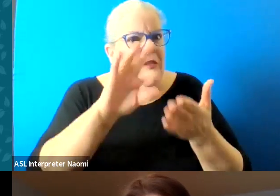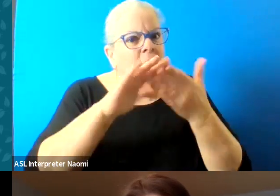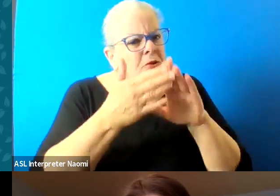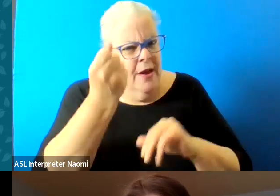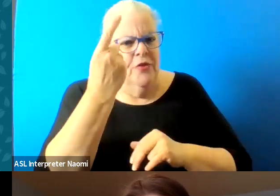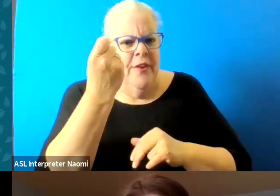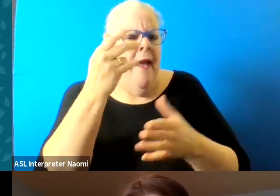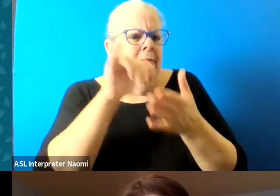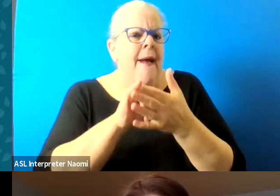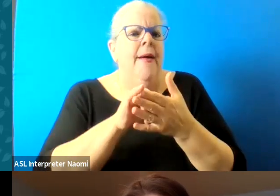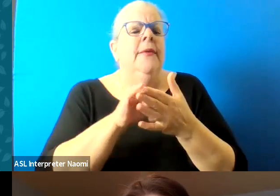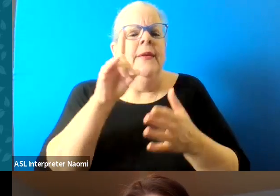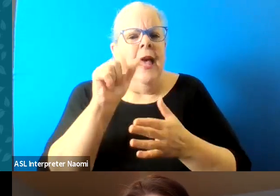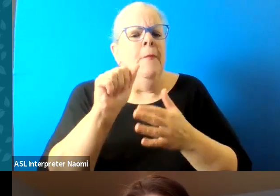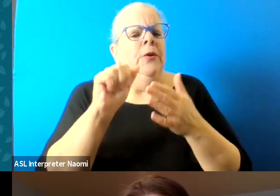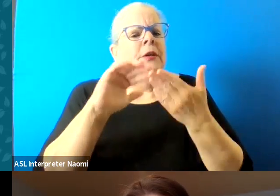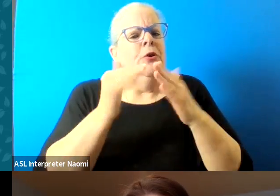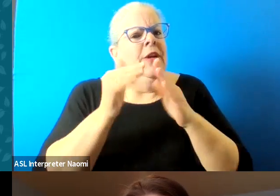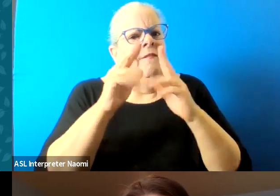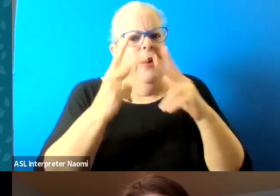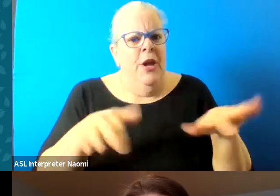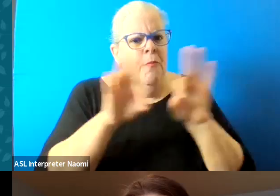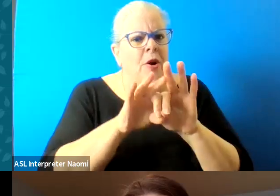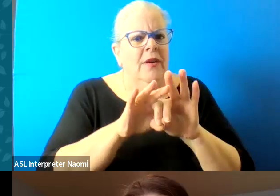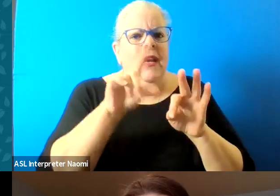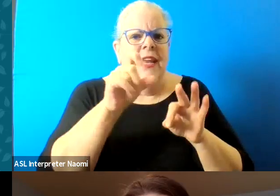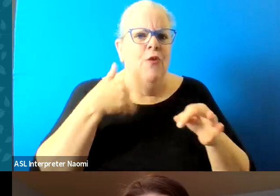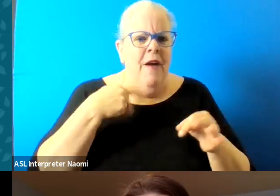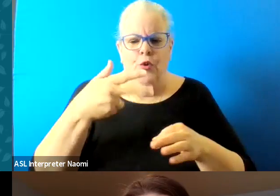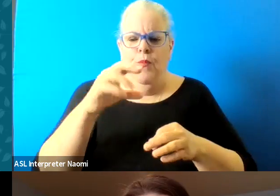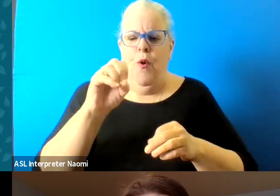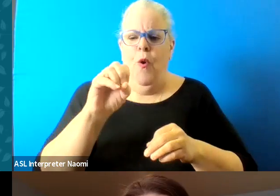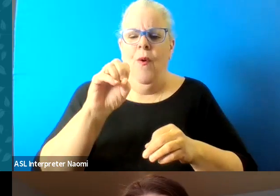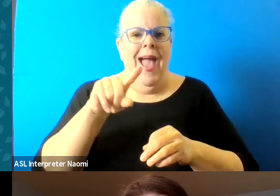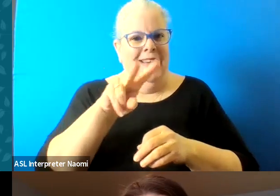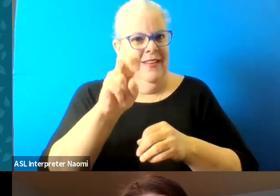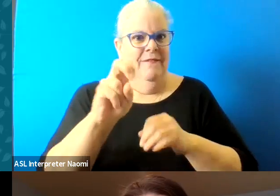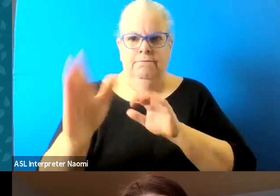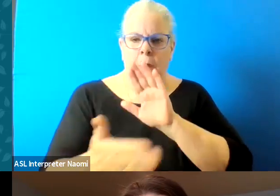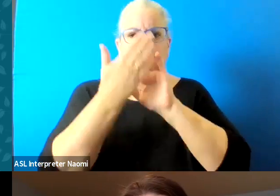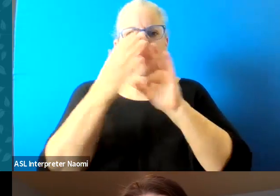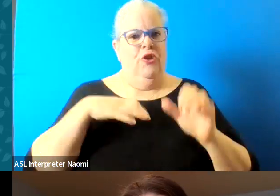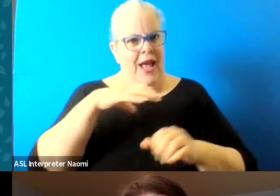And we need to have you be proactive and come to council and let us know what we're doing right,